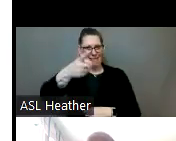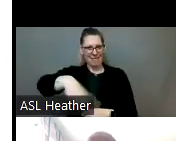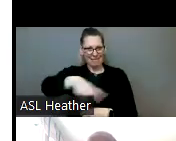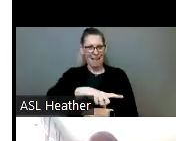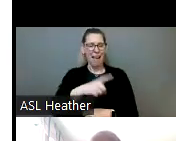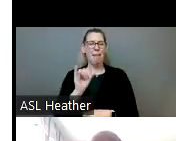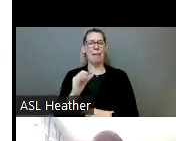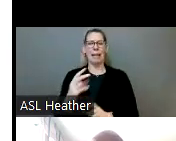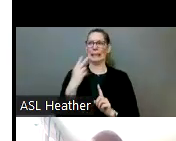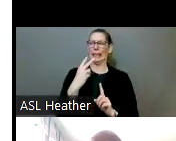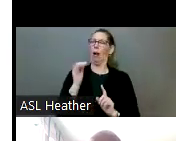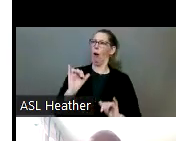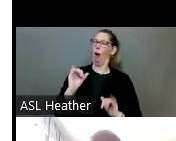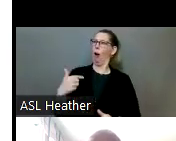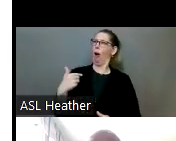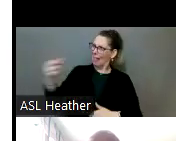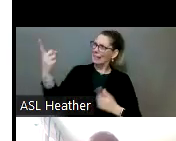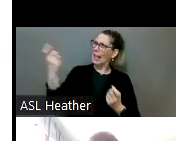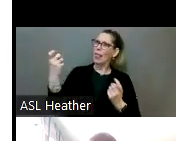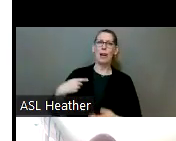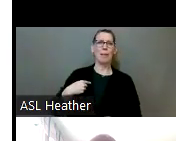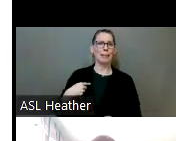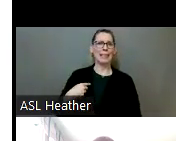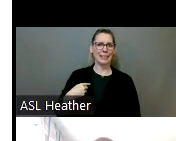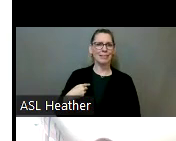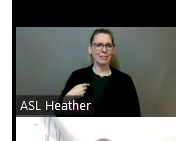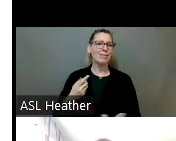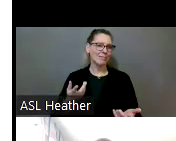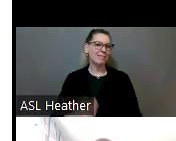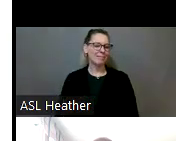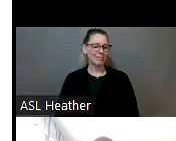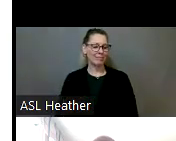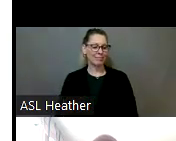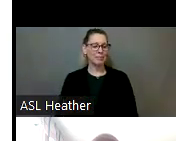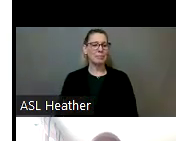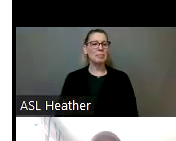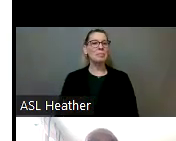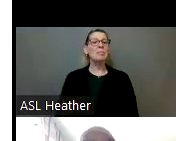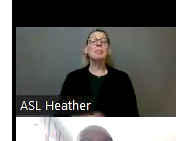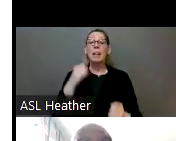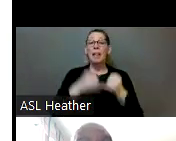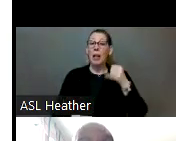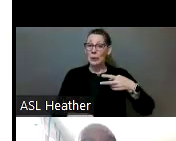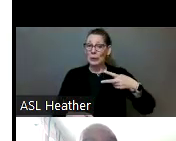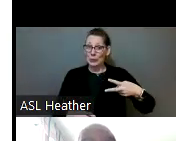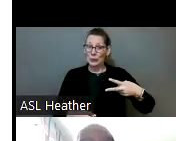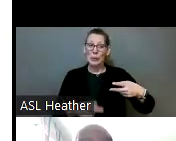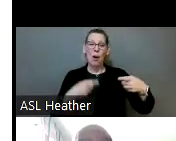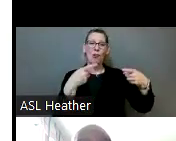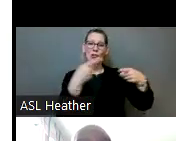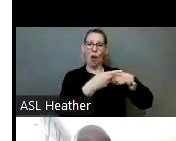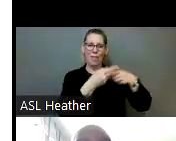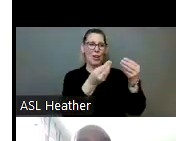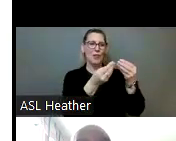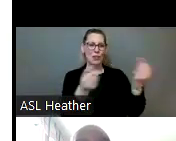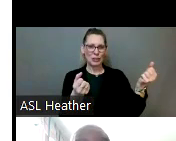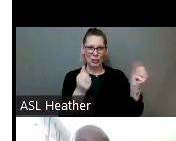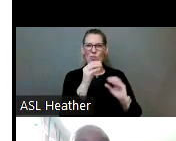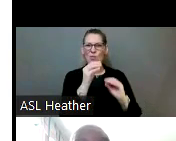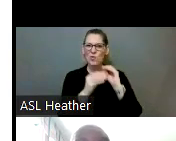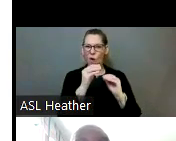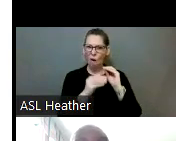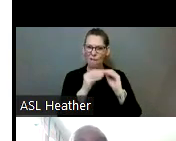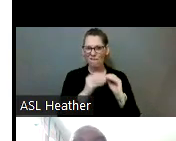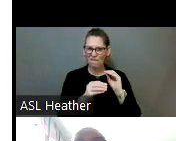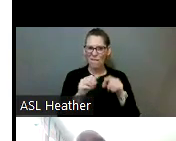being celebrated. And the last two: conflict resolution, restorative practices. We've got